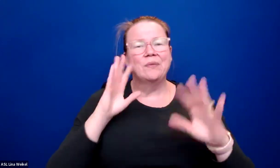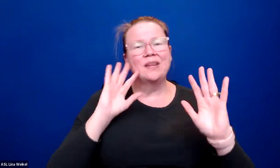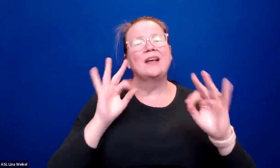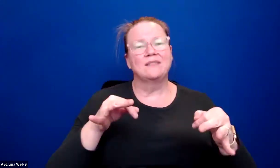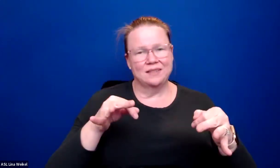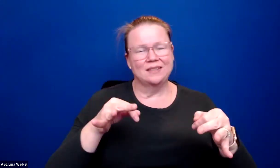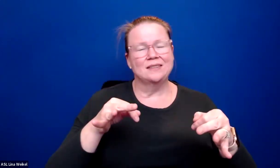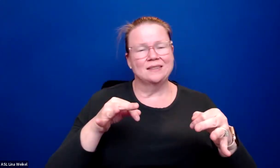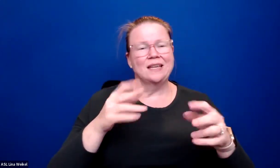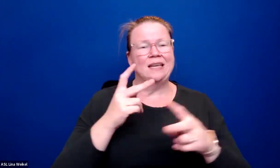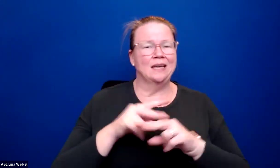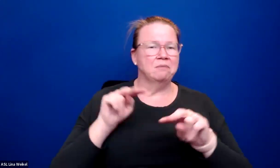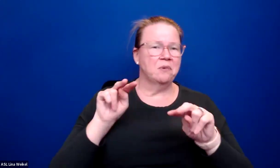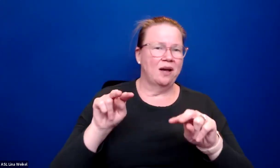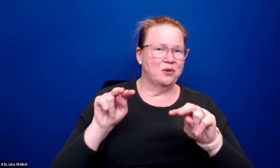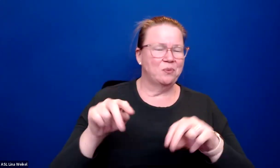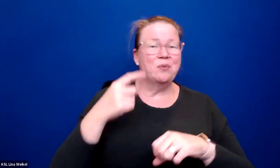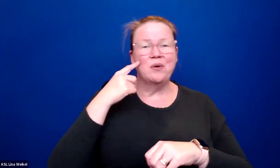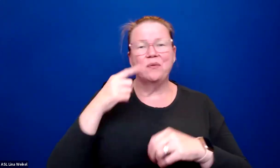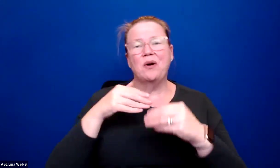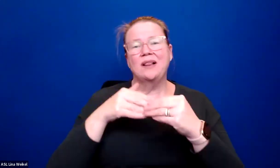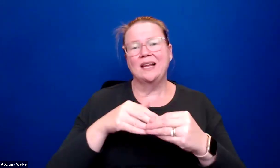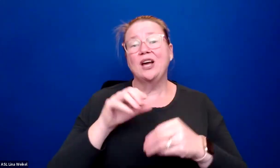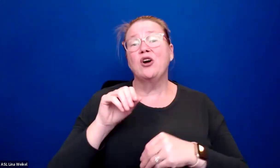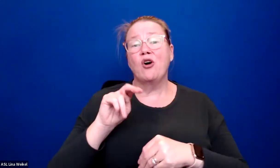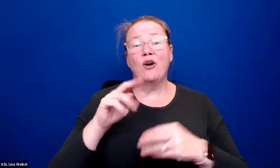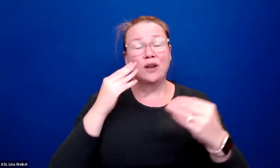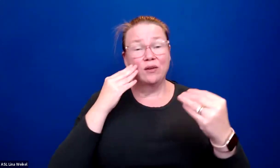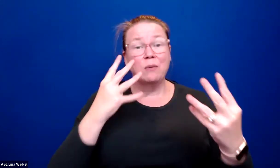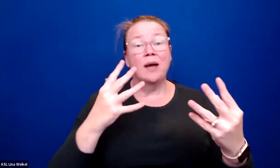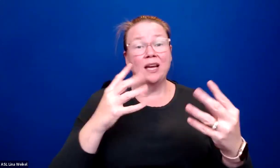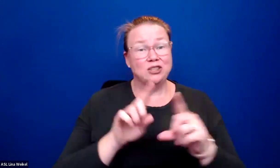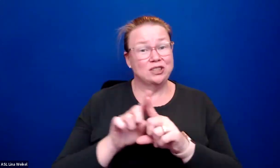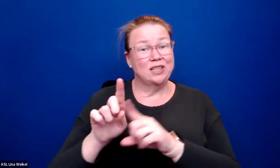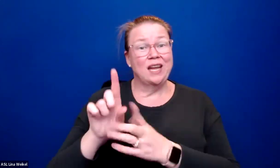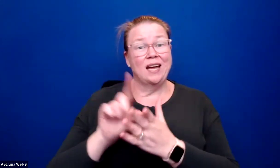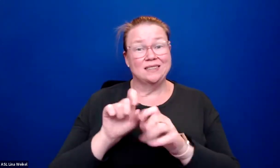Elissa w/ APRIL: keep your eyes open for the lead on information as it comes out.